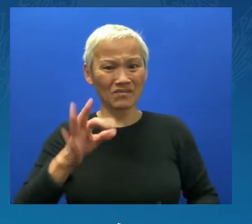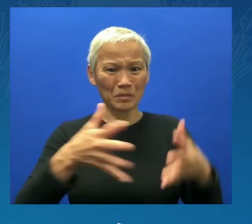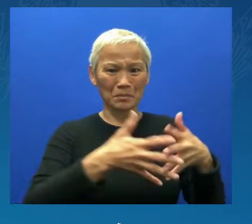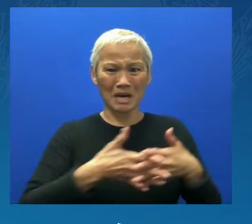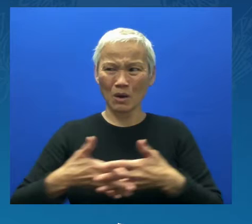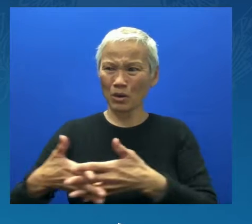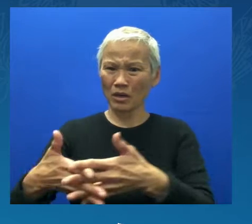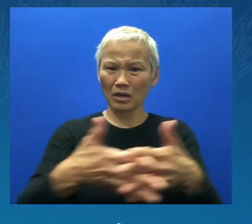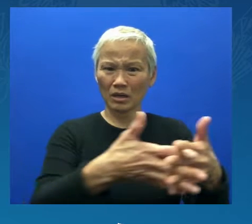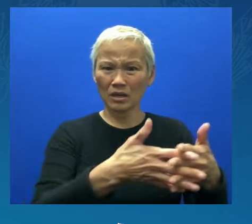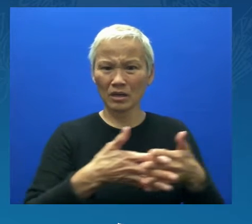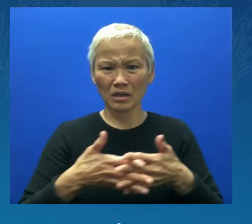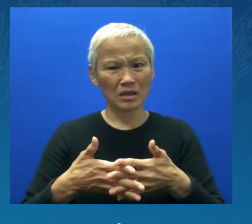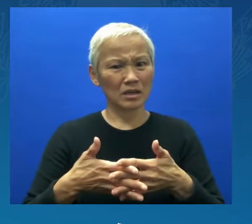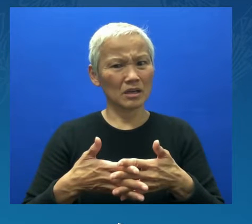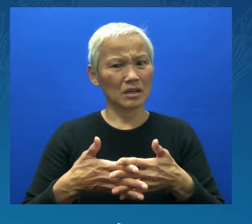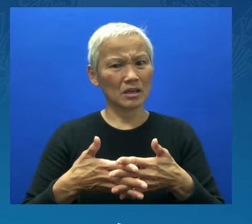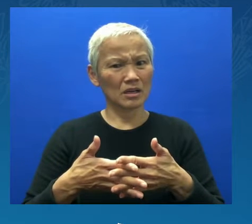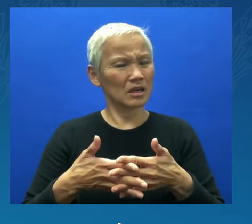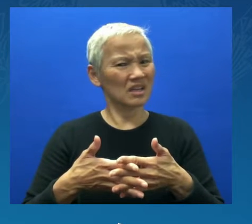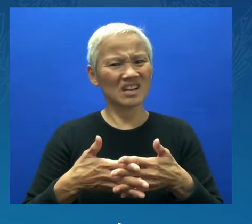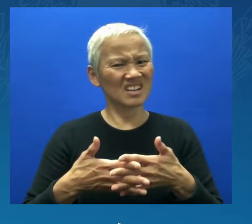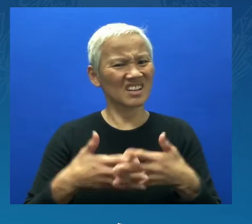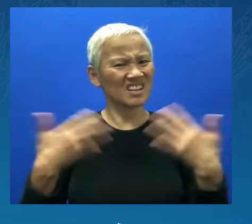And, you know, on this subject, here's the thing: